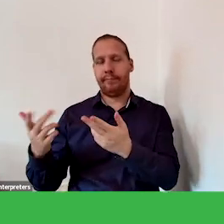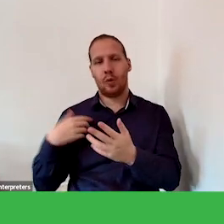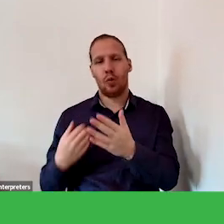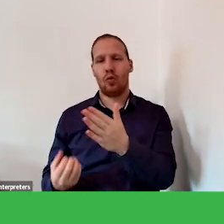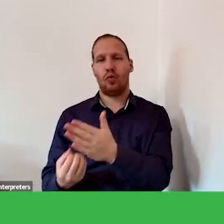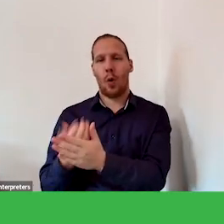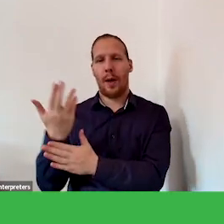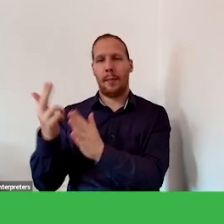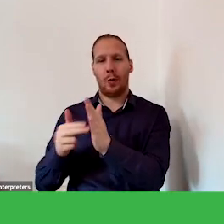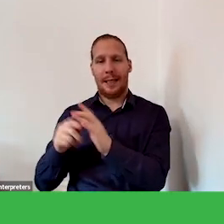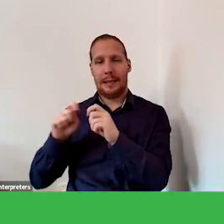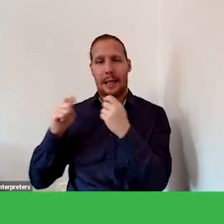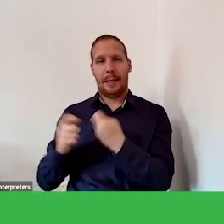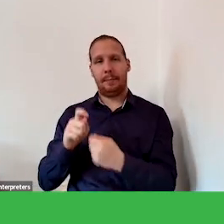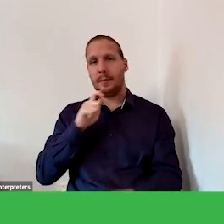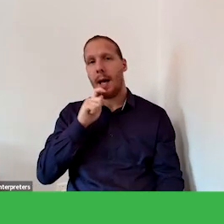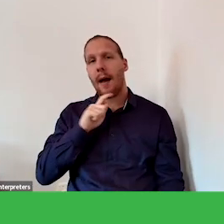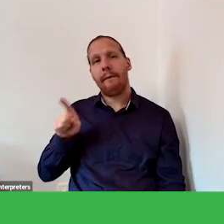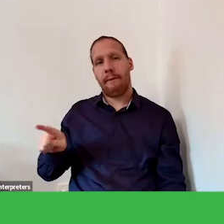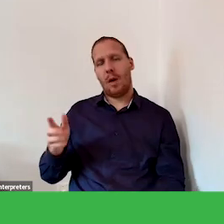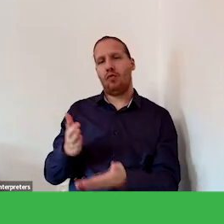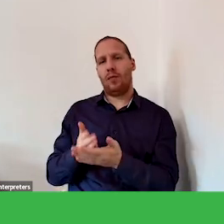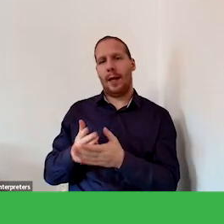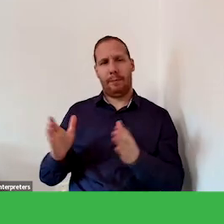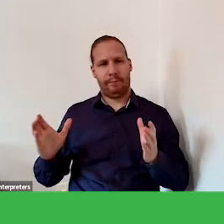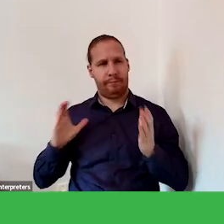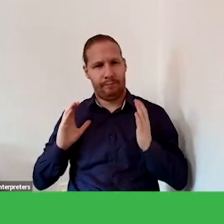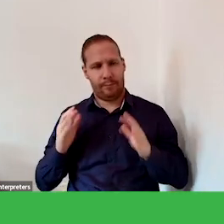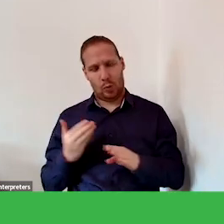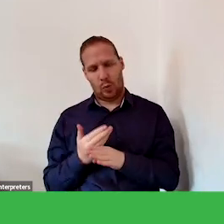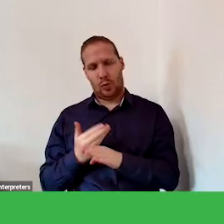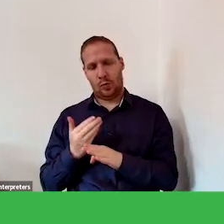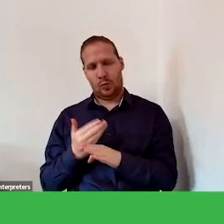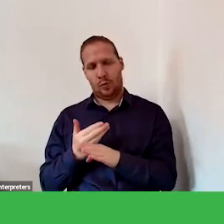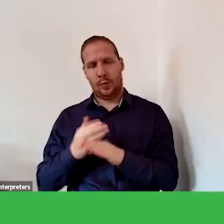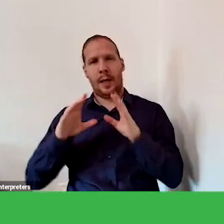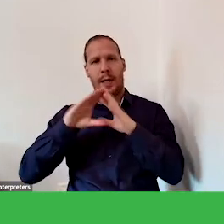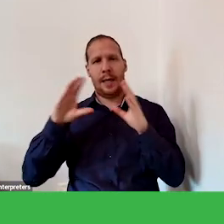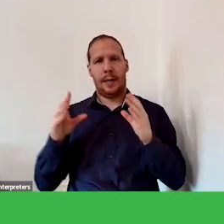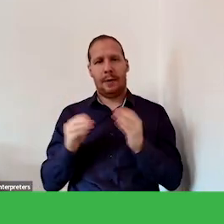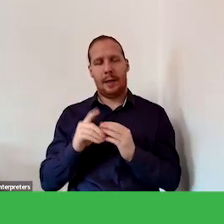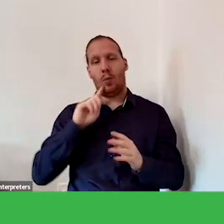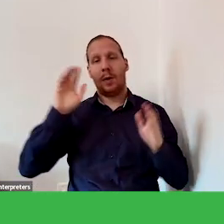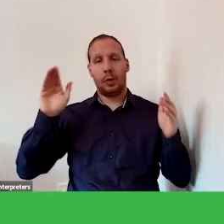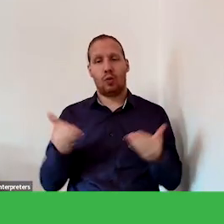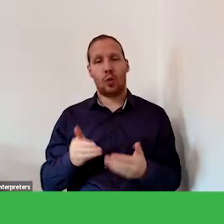who have carried, the work that you'll hear about today. And it's my pleasure to introduce our two presenters